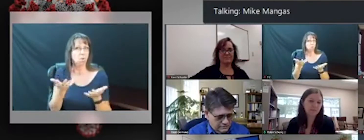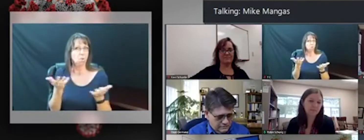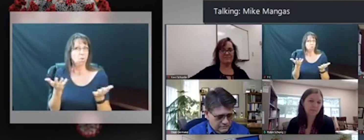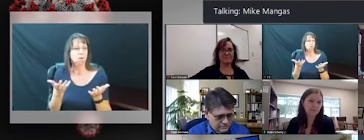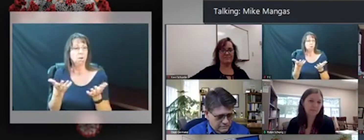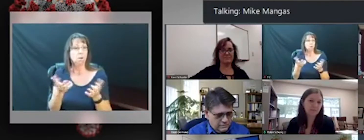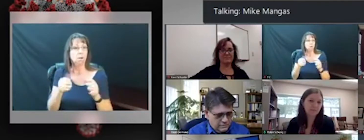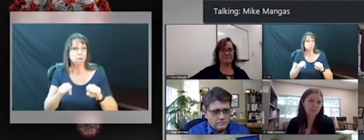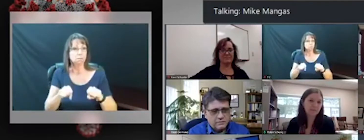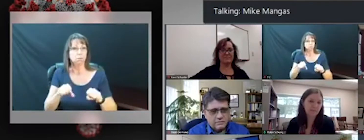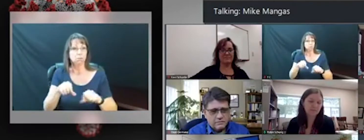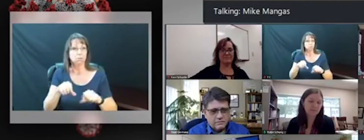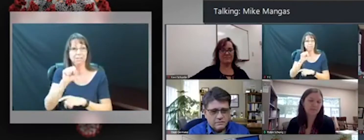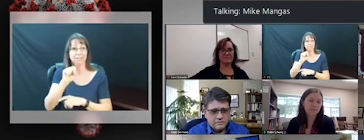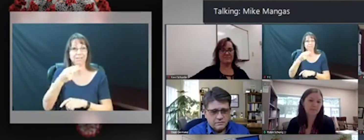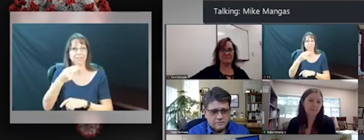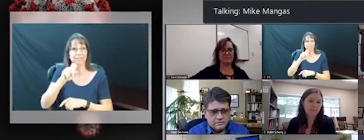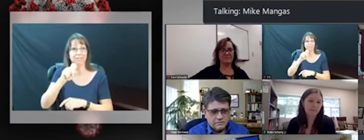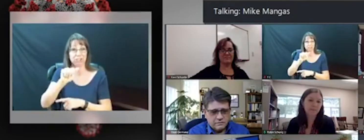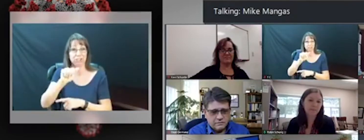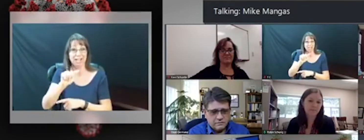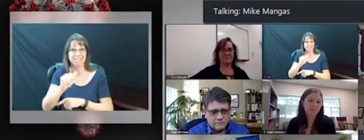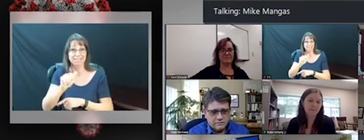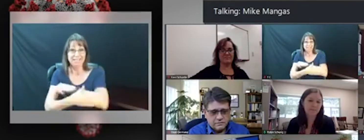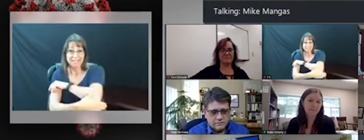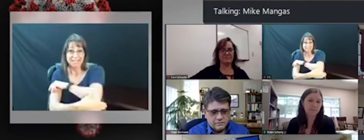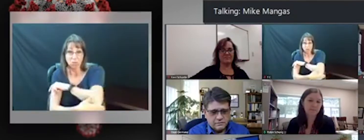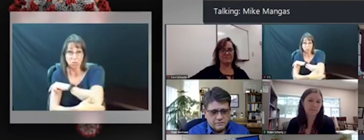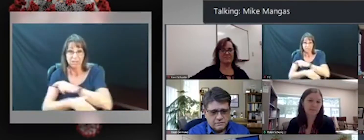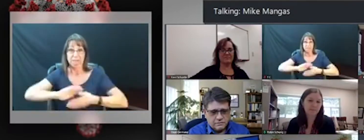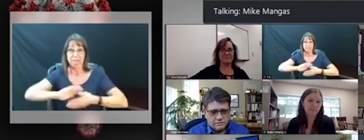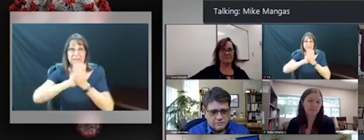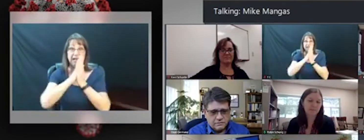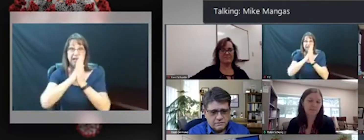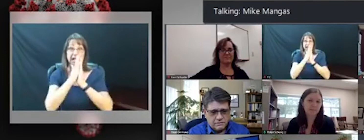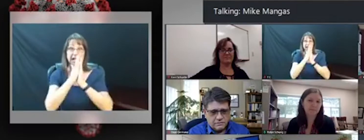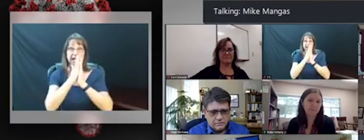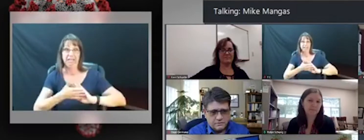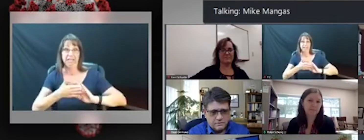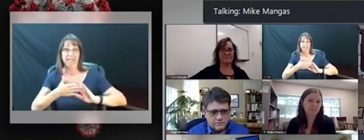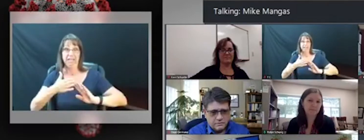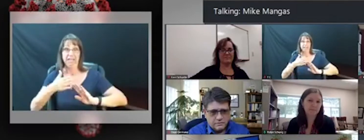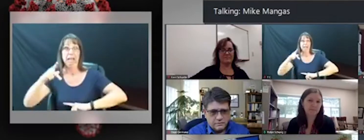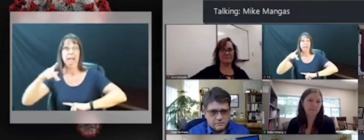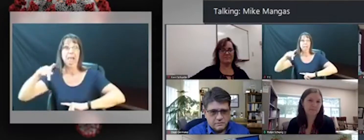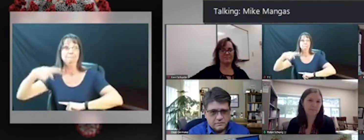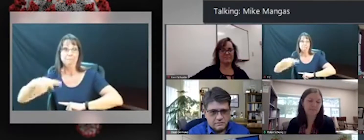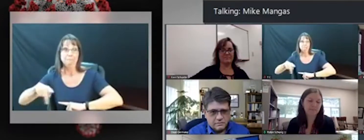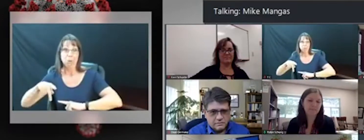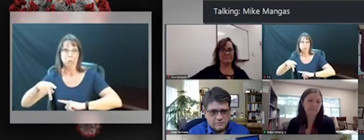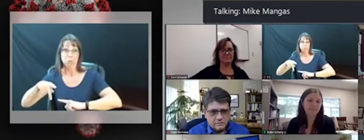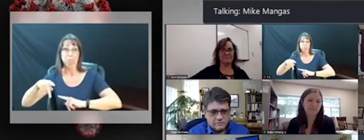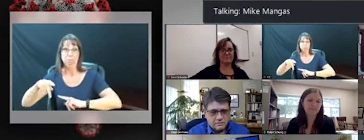moving into the purple range. How likely how realistic is that? How concerned should we be?